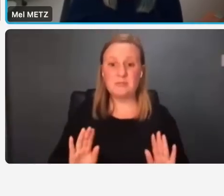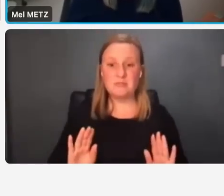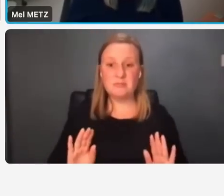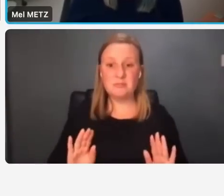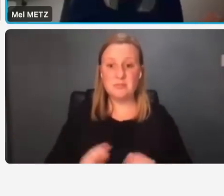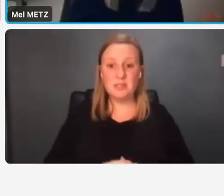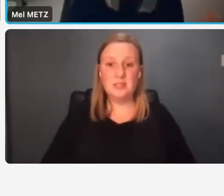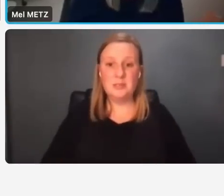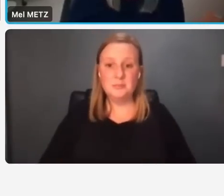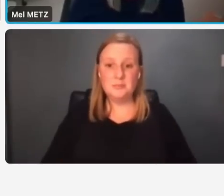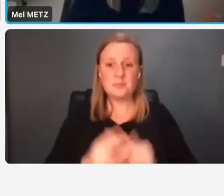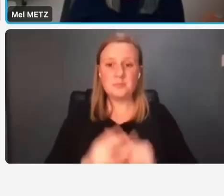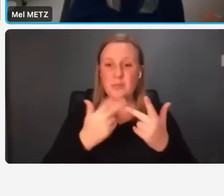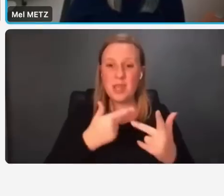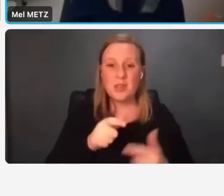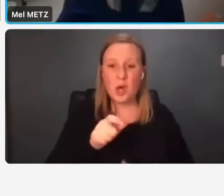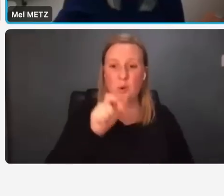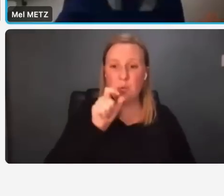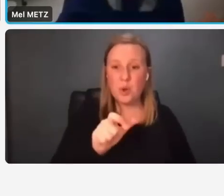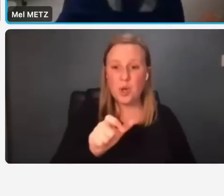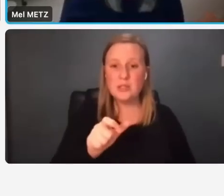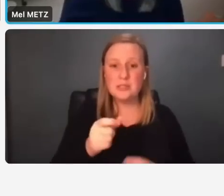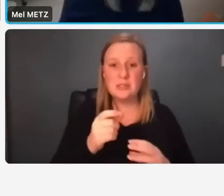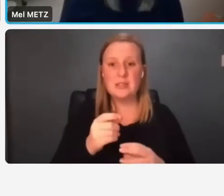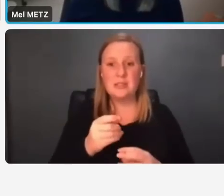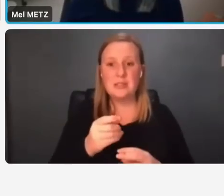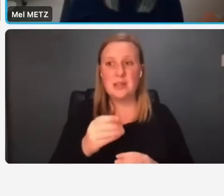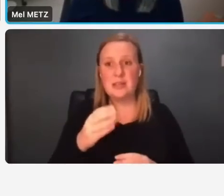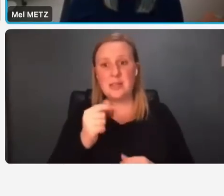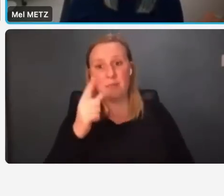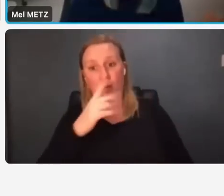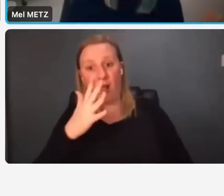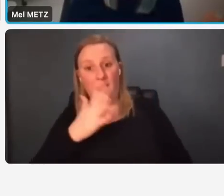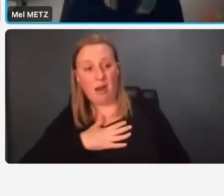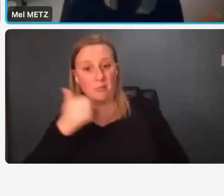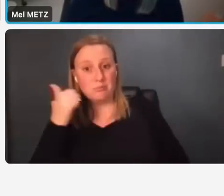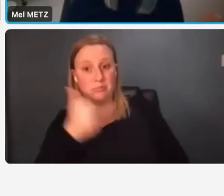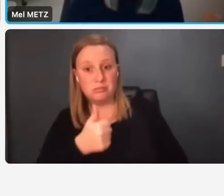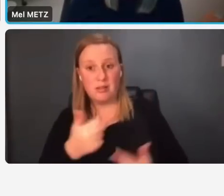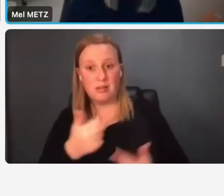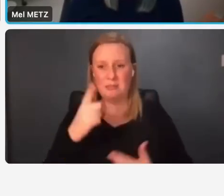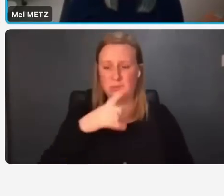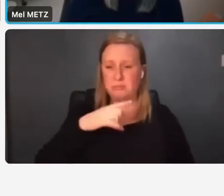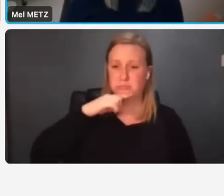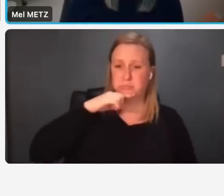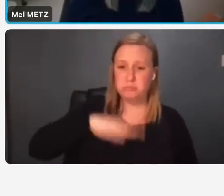They speak to some people. Other people don't like them. So my preference would be to use something that